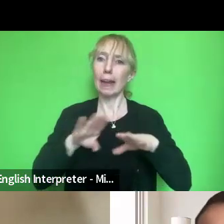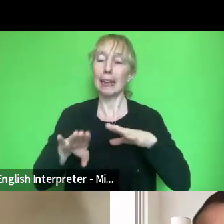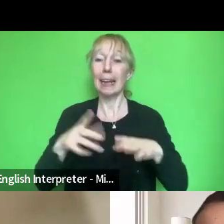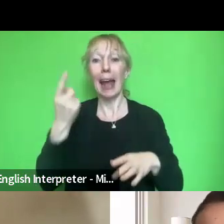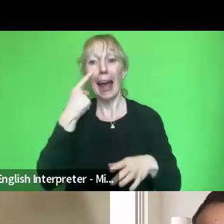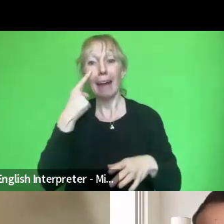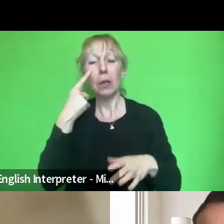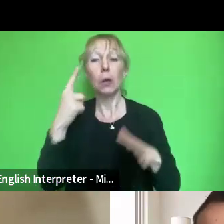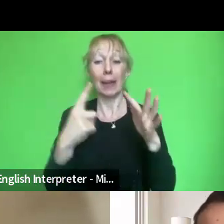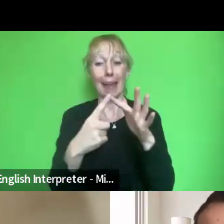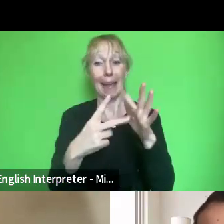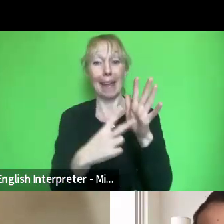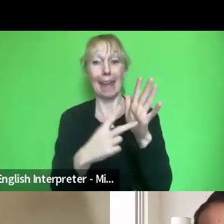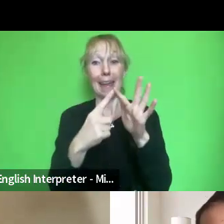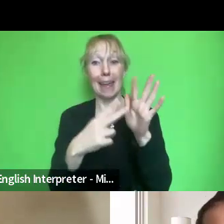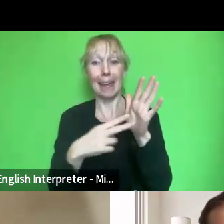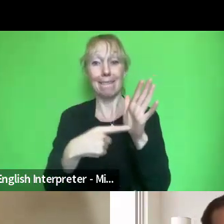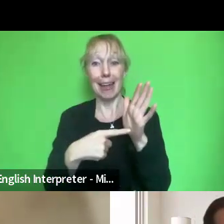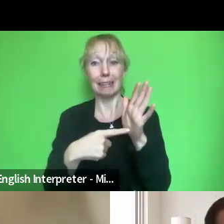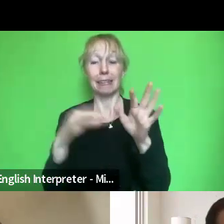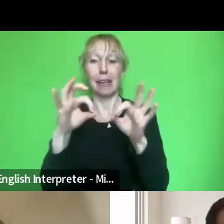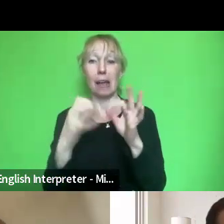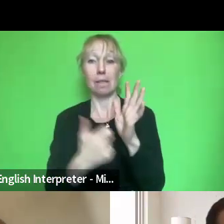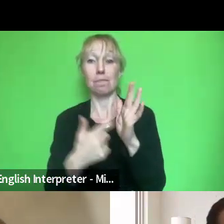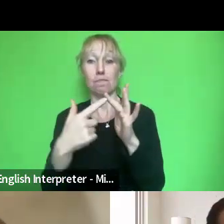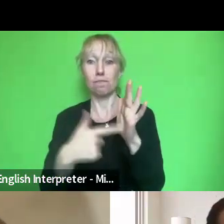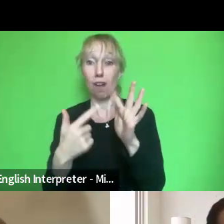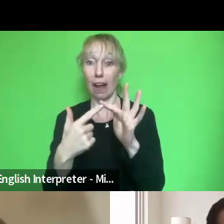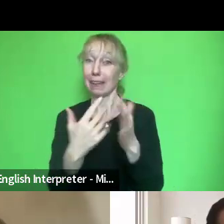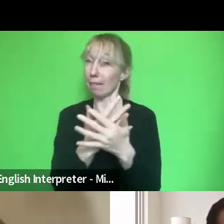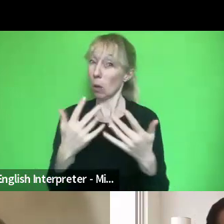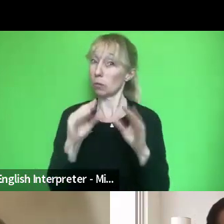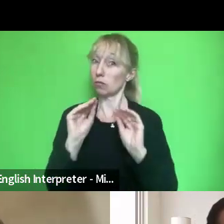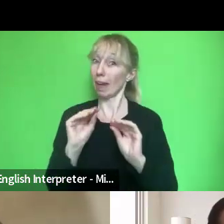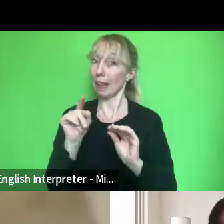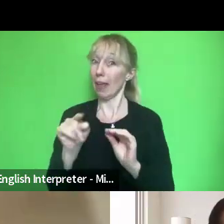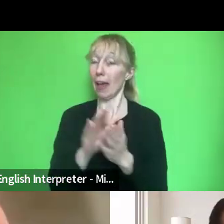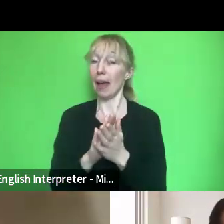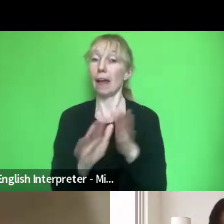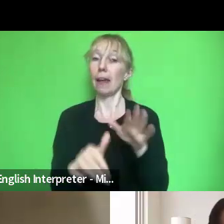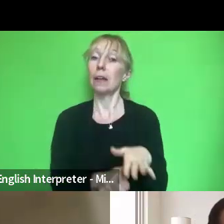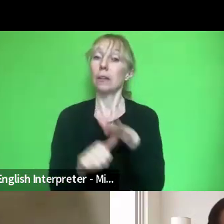There's quite a lot on that. And then top skills from me would be being able